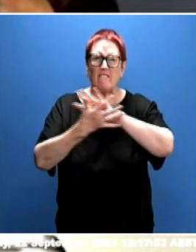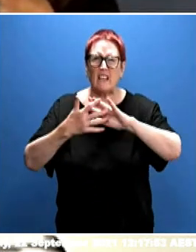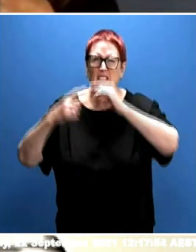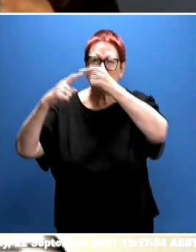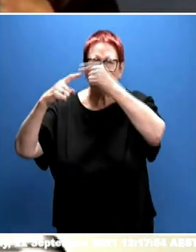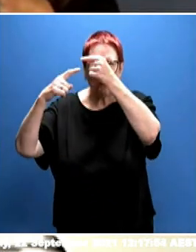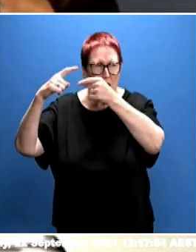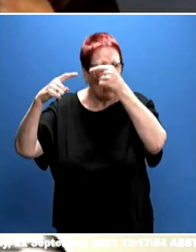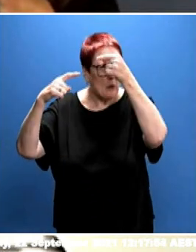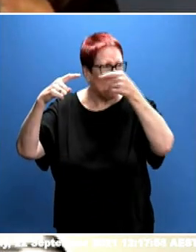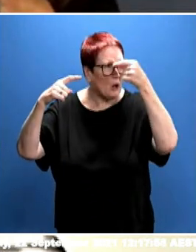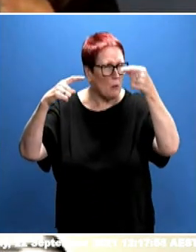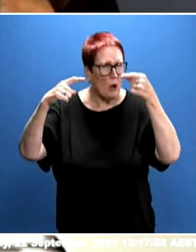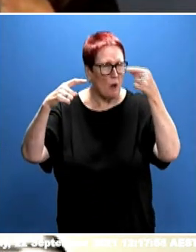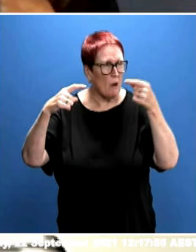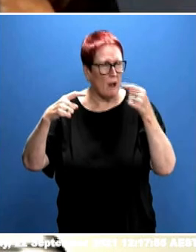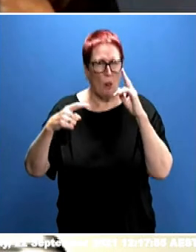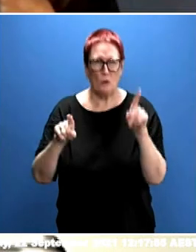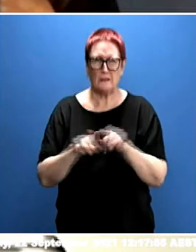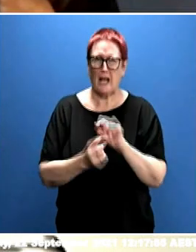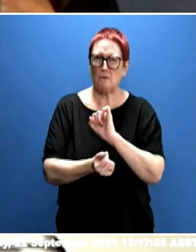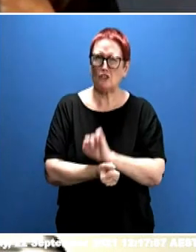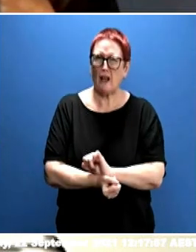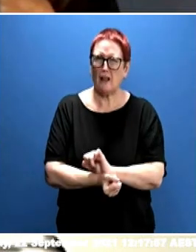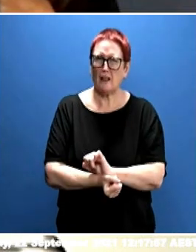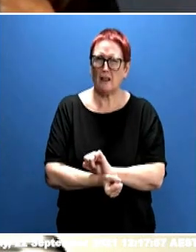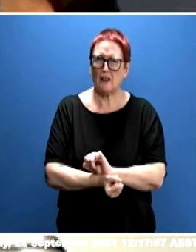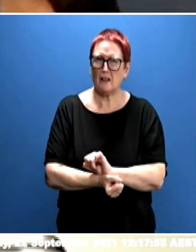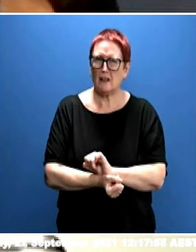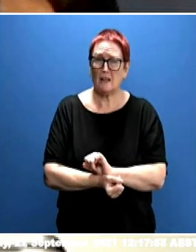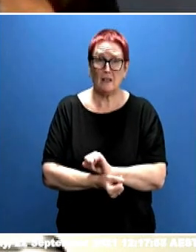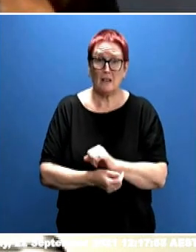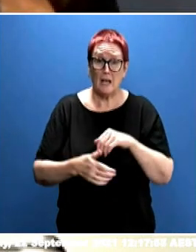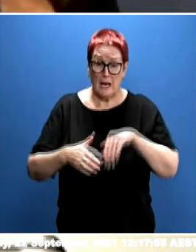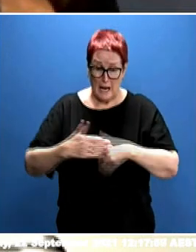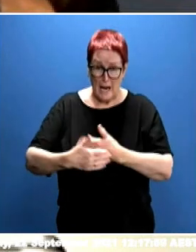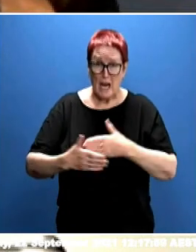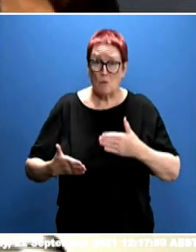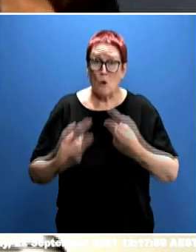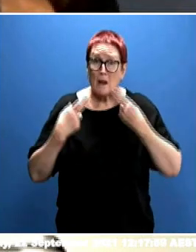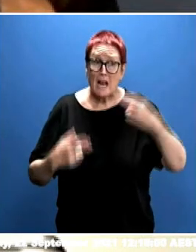of the detention centre. There was no natural lighting, only in some areas.